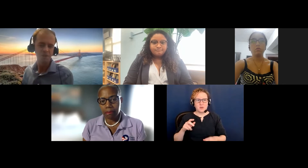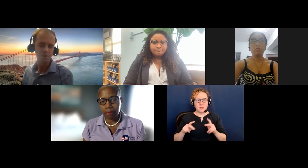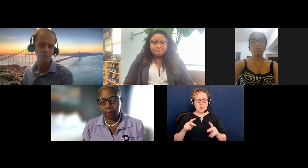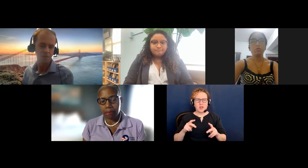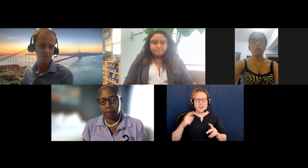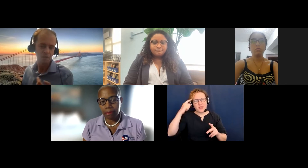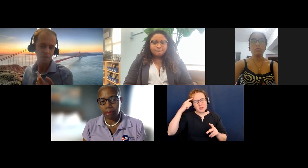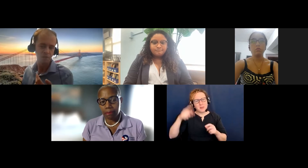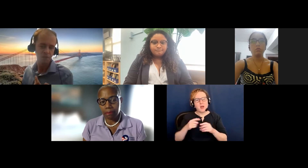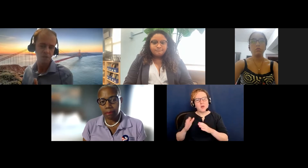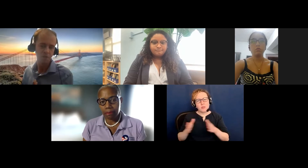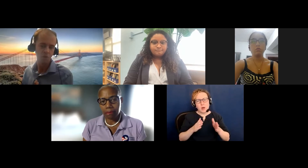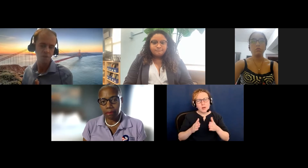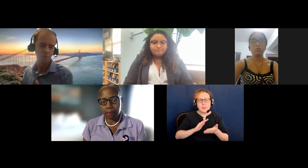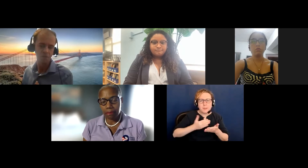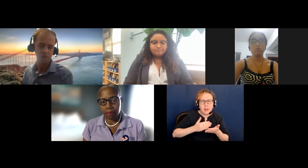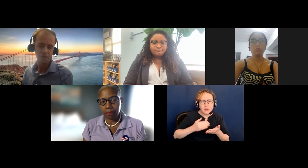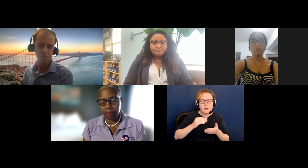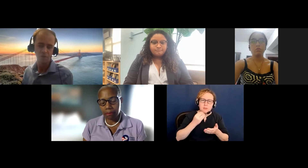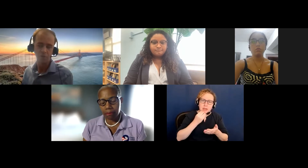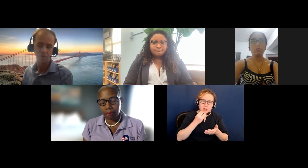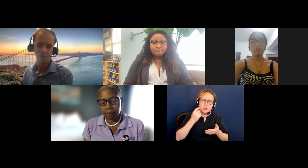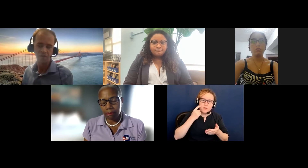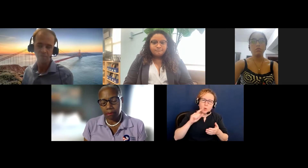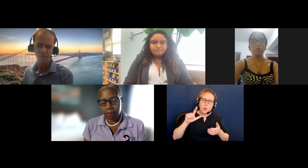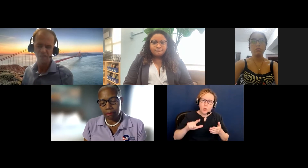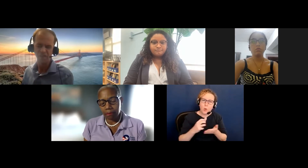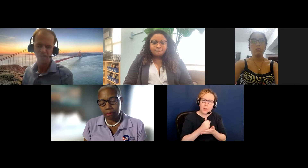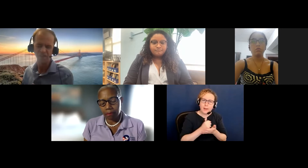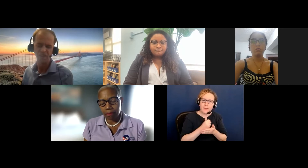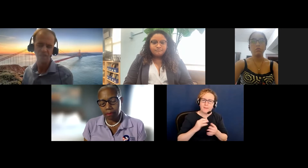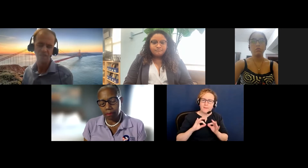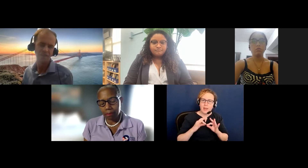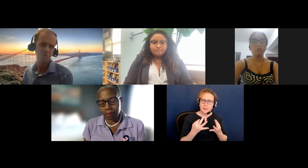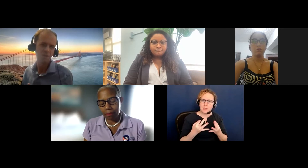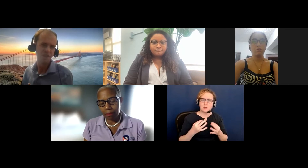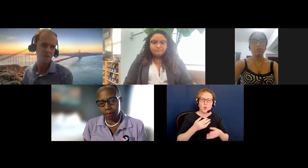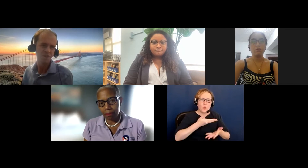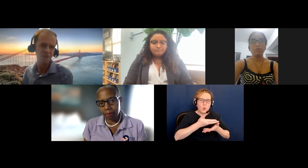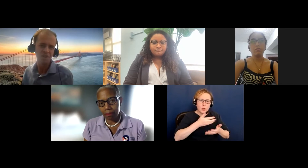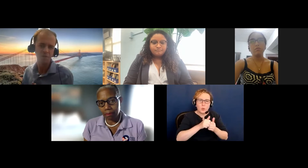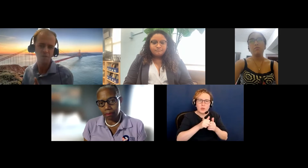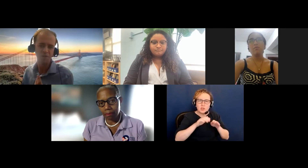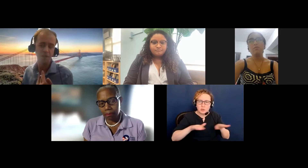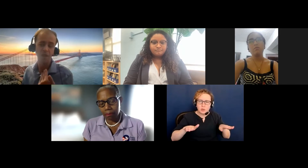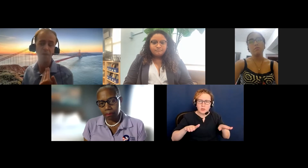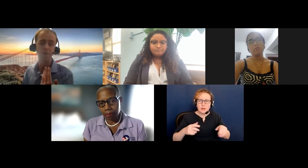or somebody working with small children and a daycare setting. It's not every day we think of